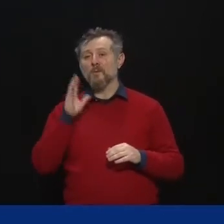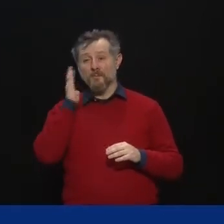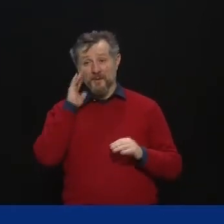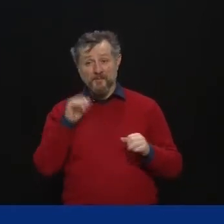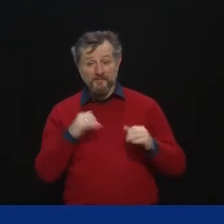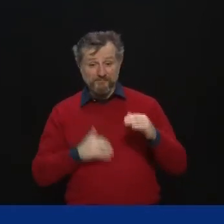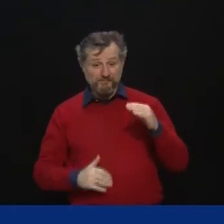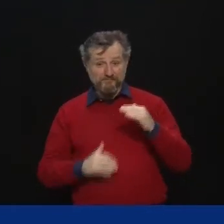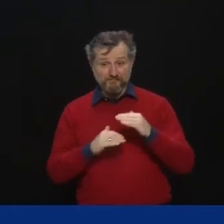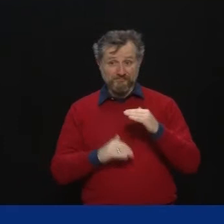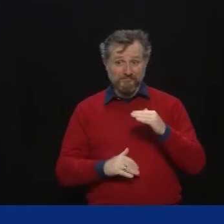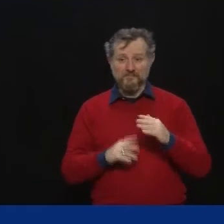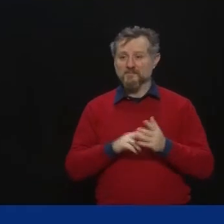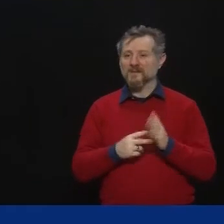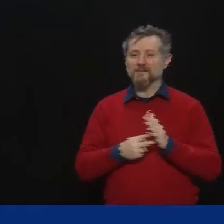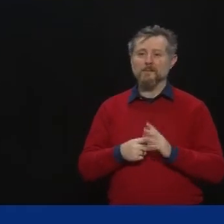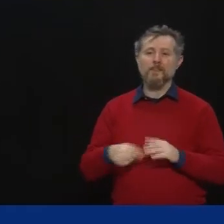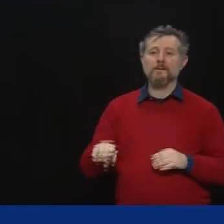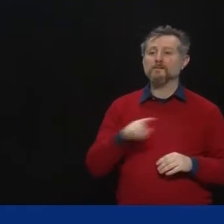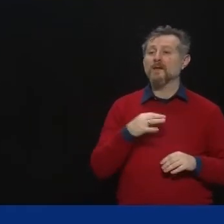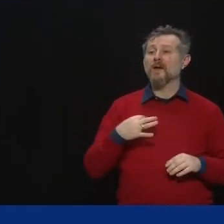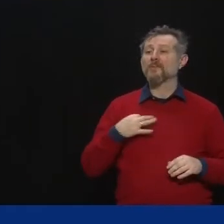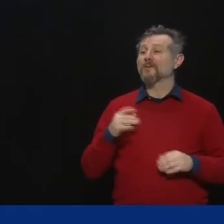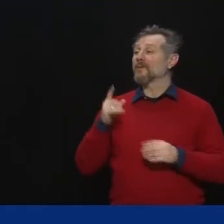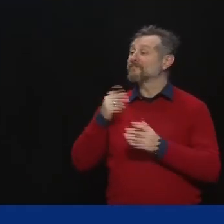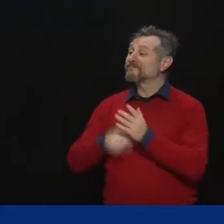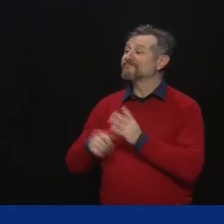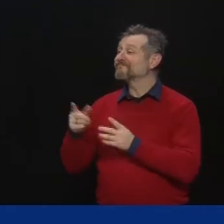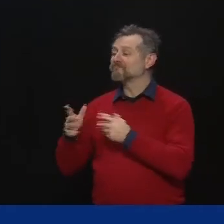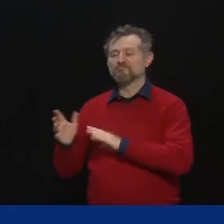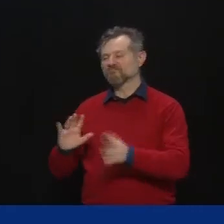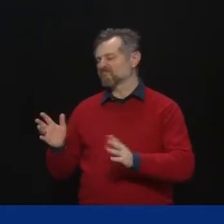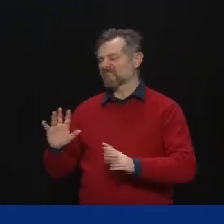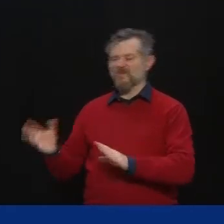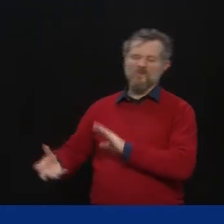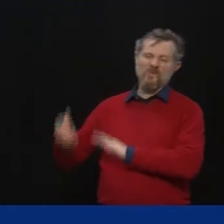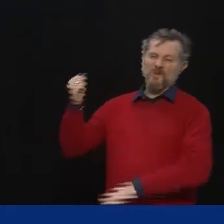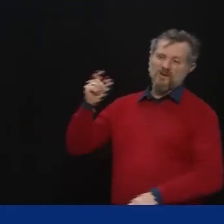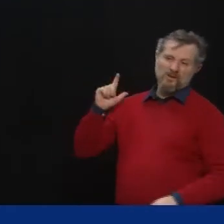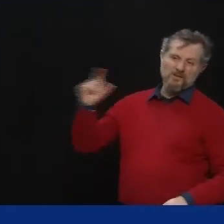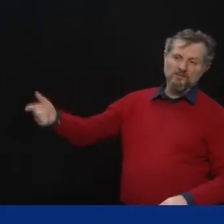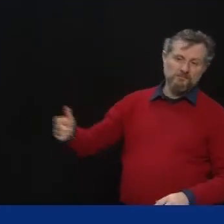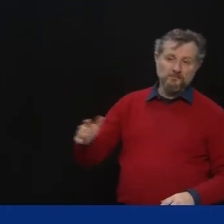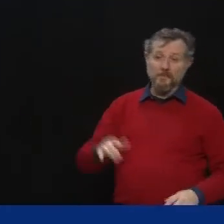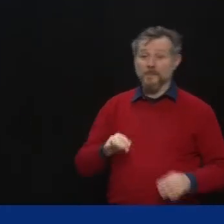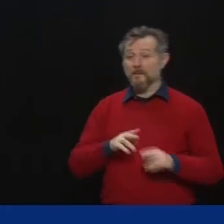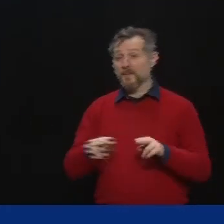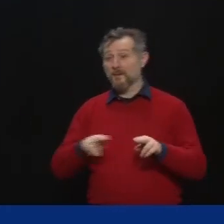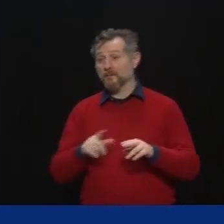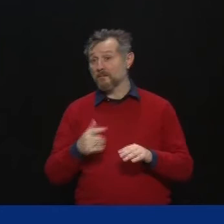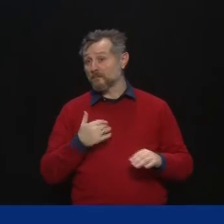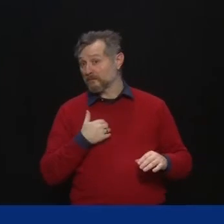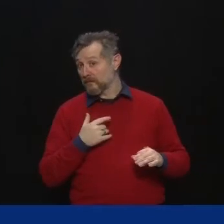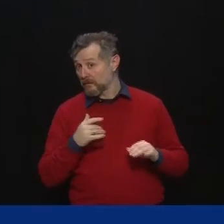WHAT THE CAPACITY IS. REGULATION IF YOU HAVE LESS THAN